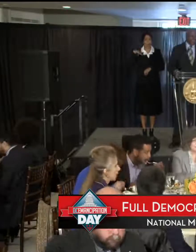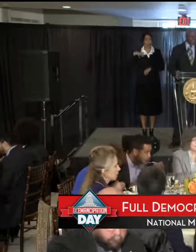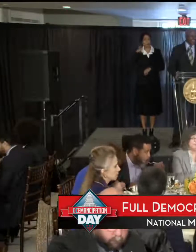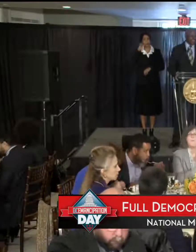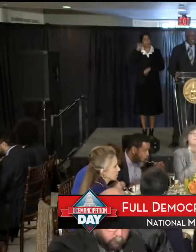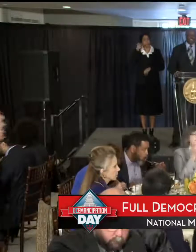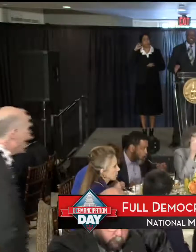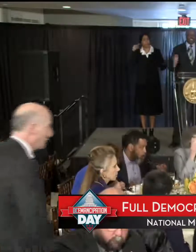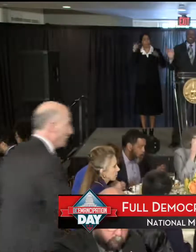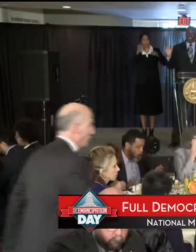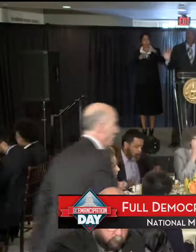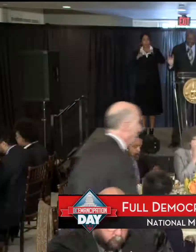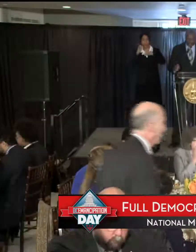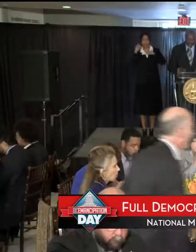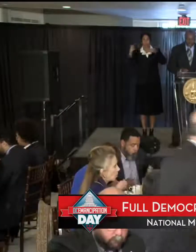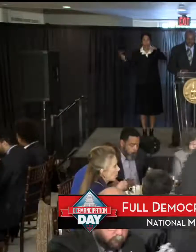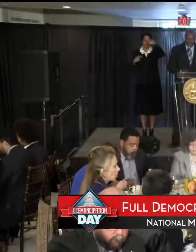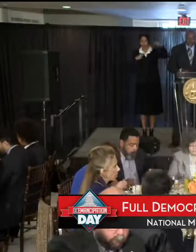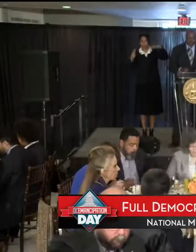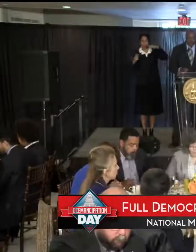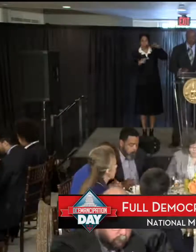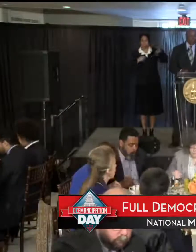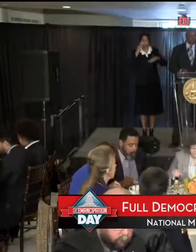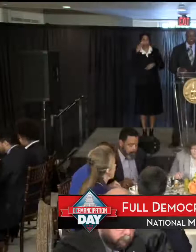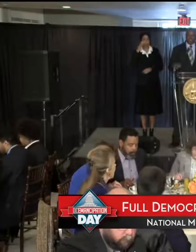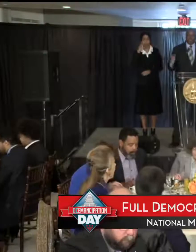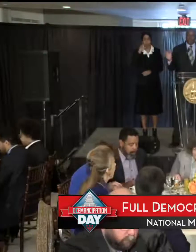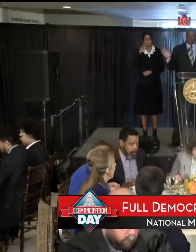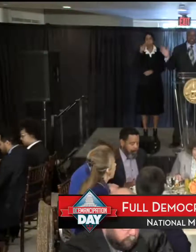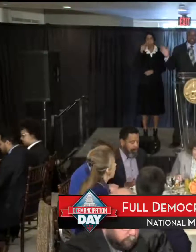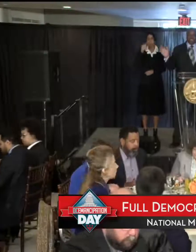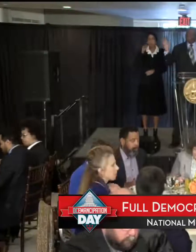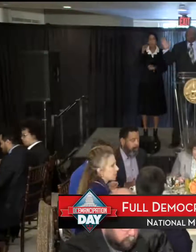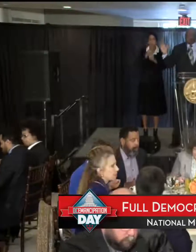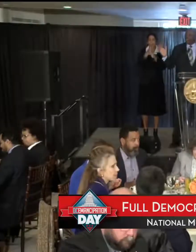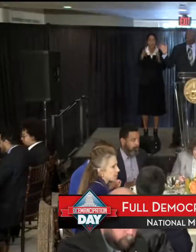ALTHOUGH WE DIDN'T HAVE THE THUNDER. IN KANSAS EVERYONE IS RELIGIOUS AND WHEN YOU HEAR THE THUNDER